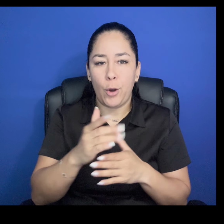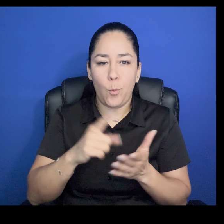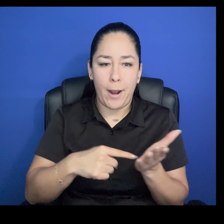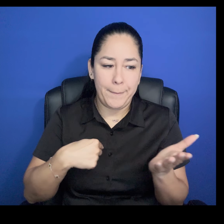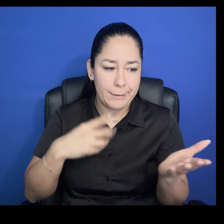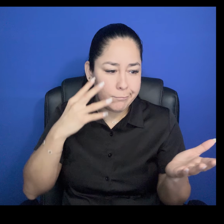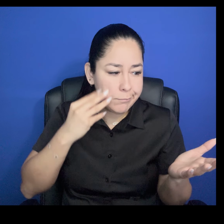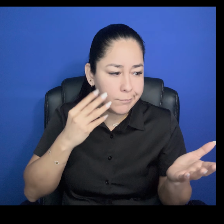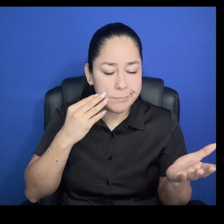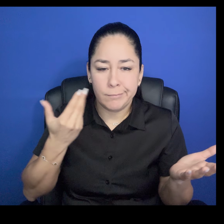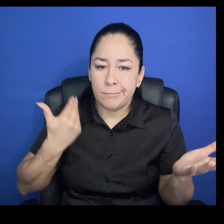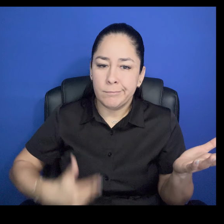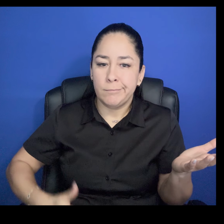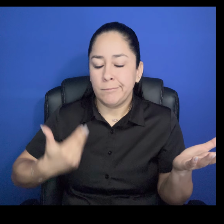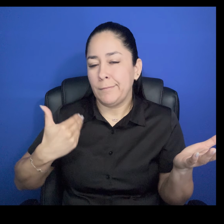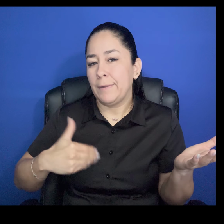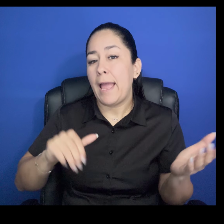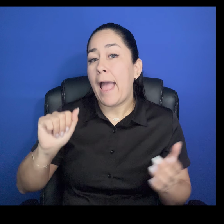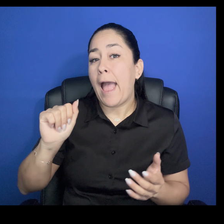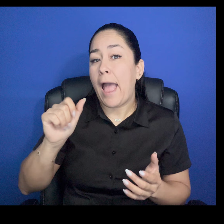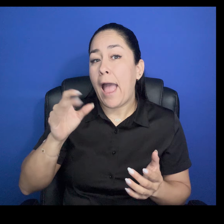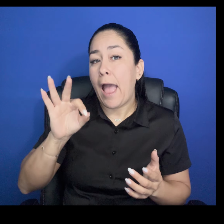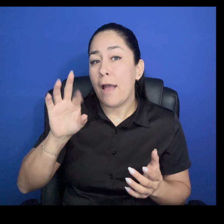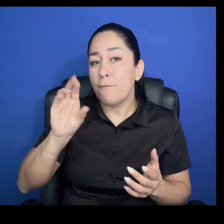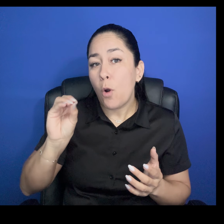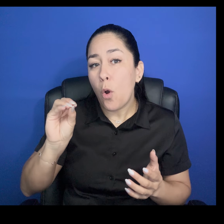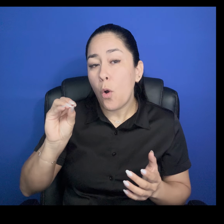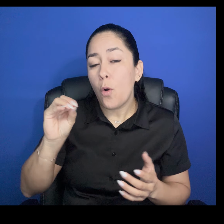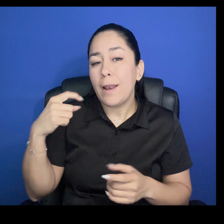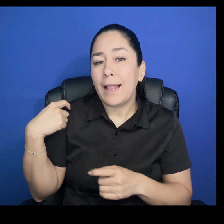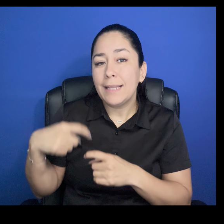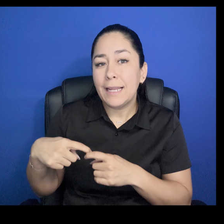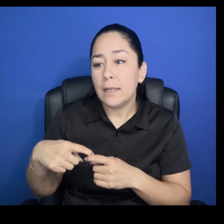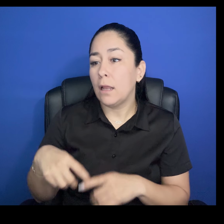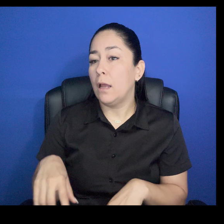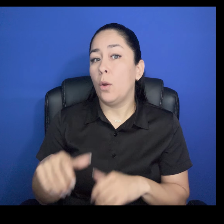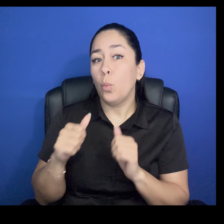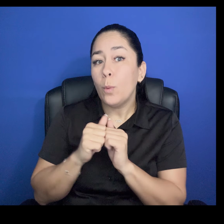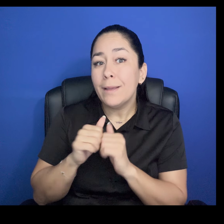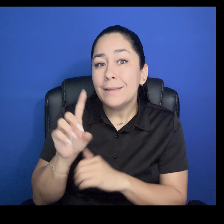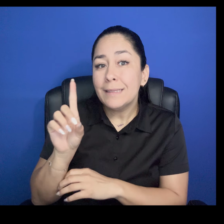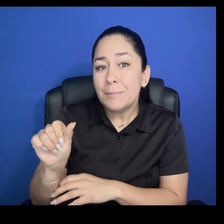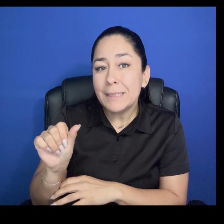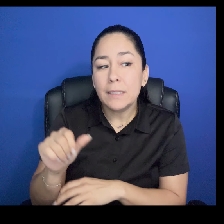a person who's a Afro-Latina, who has a disability, who grew up in a very conservative